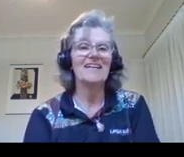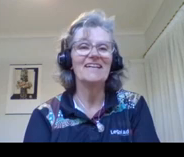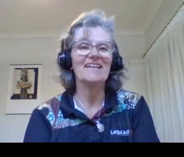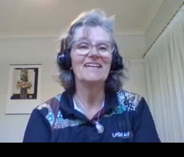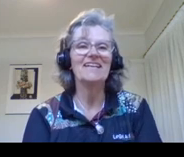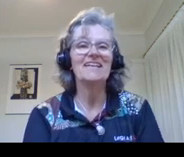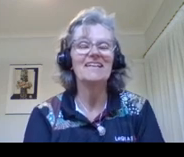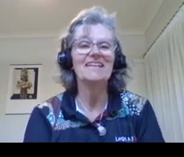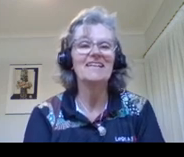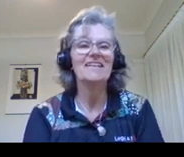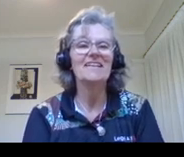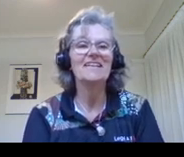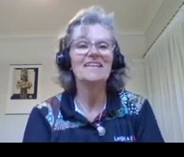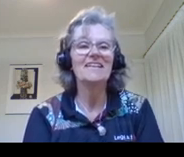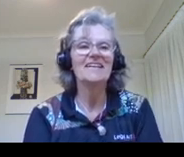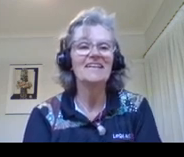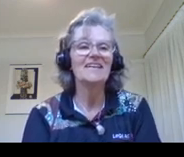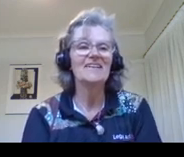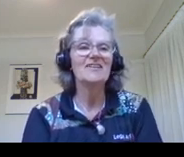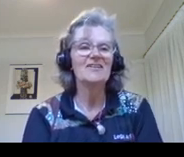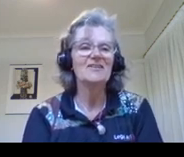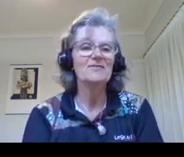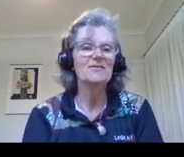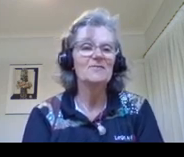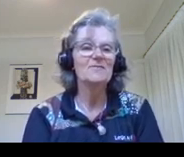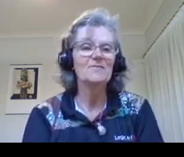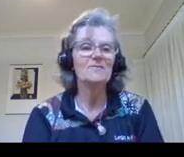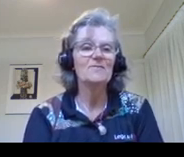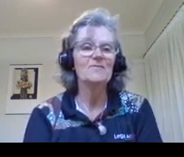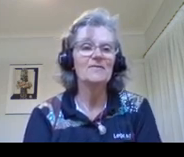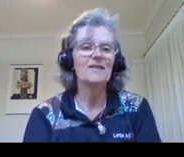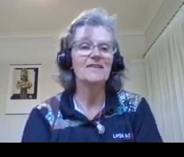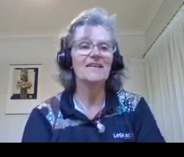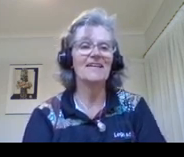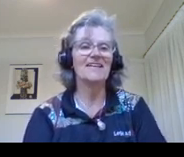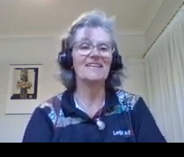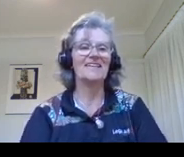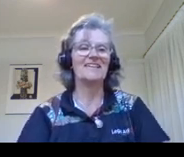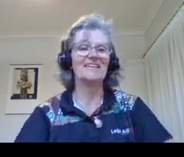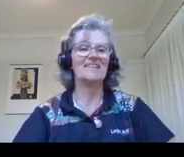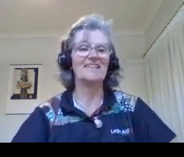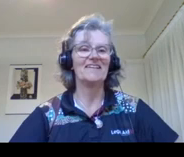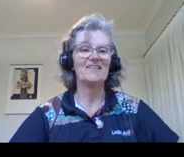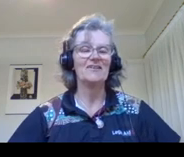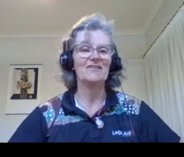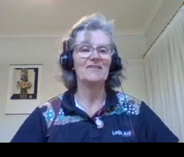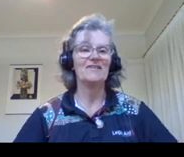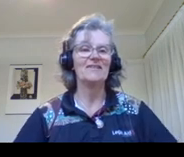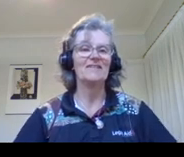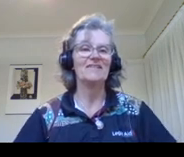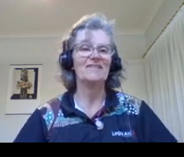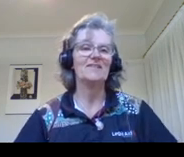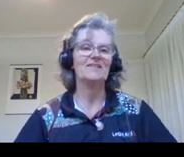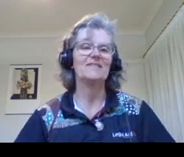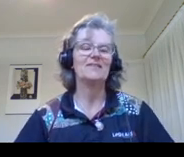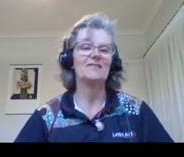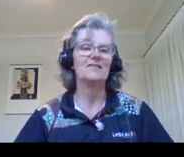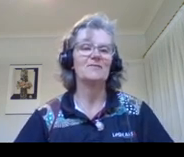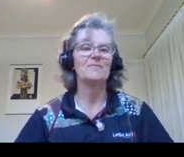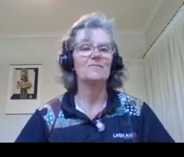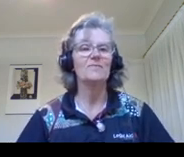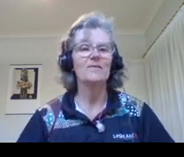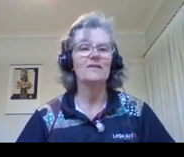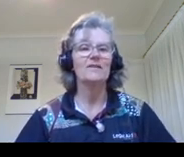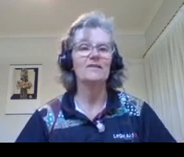or what it does, I might have to pass over to somebody else is definitely not my strength